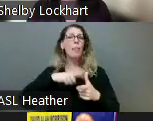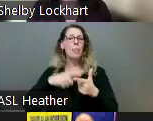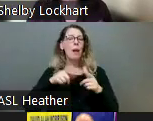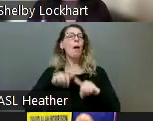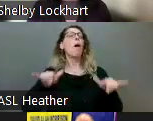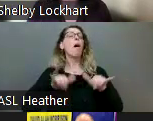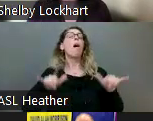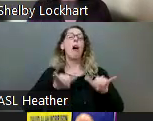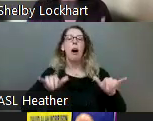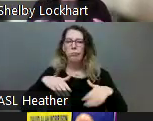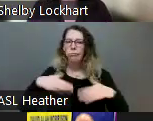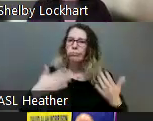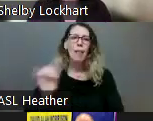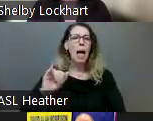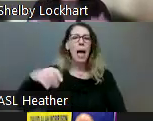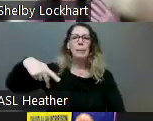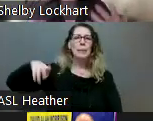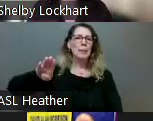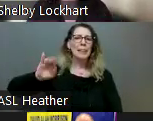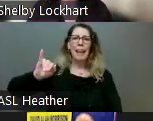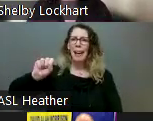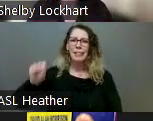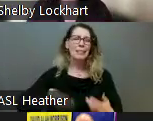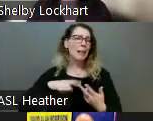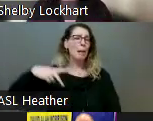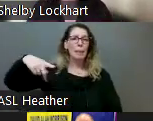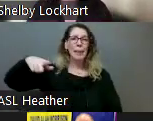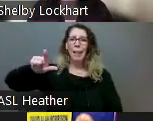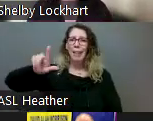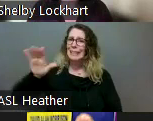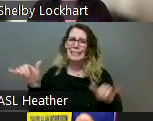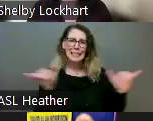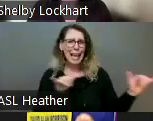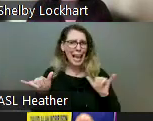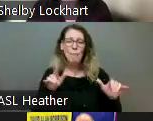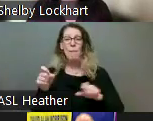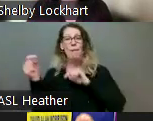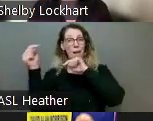It's just like PBIS, it's just like plcs, you got to come to those meetings ready to go. The other